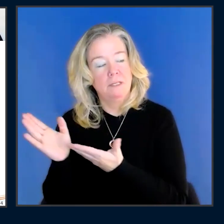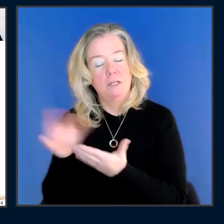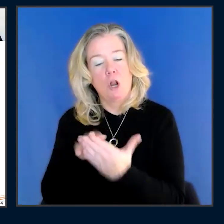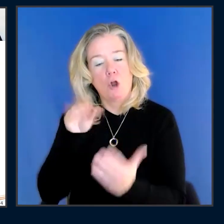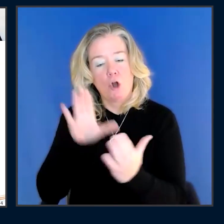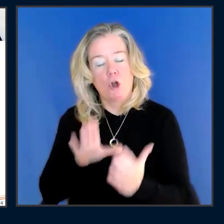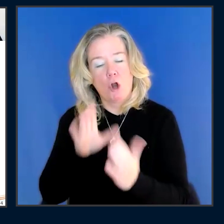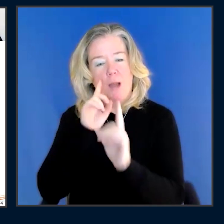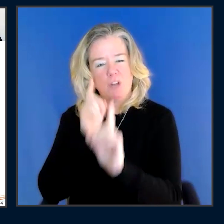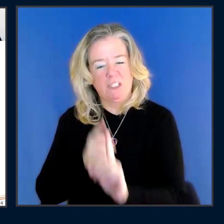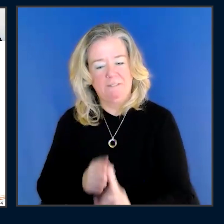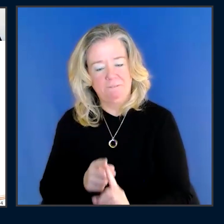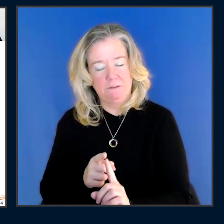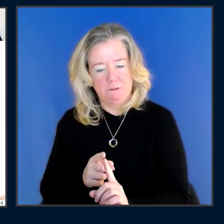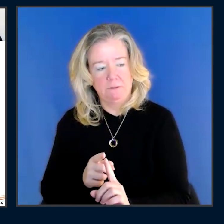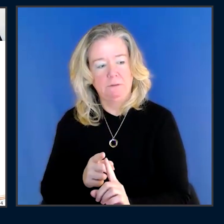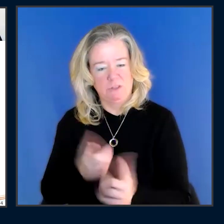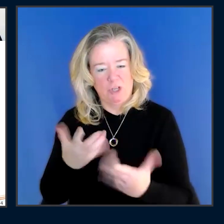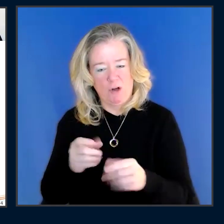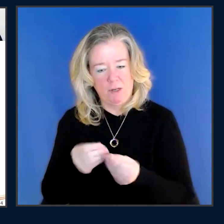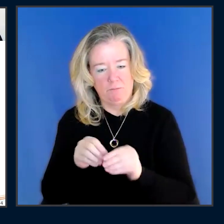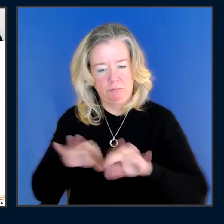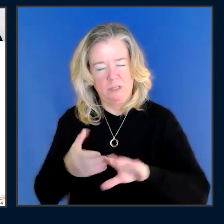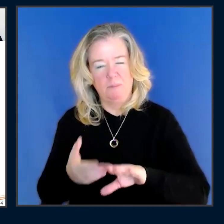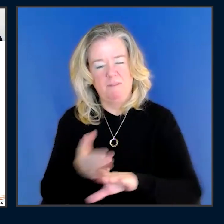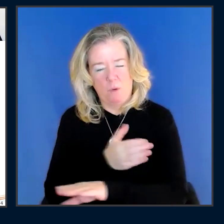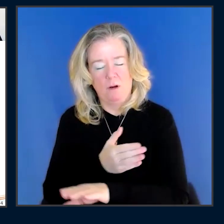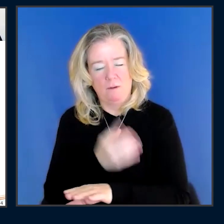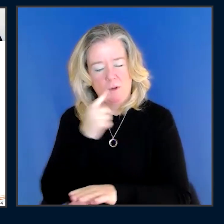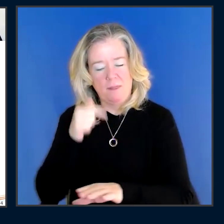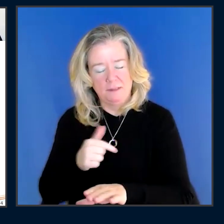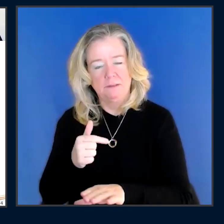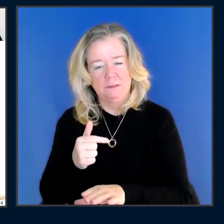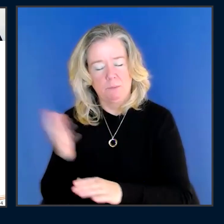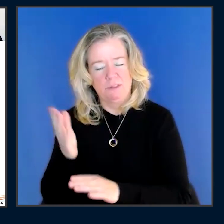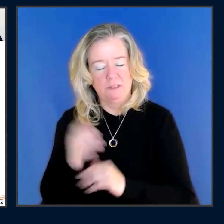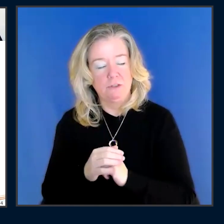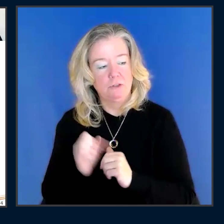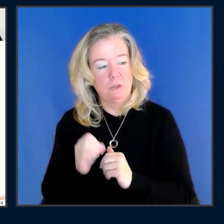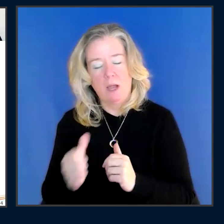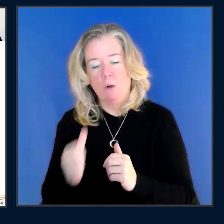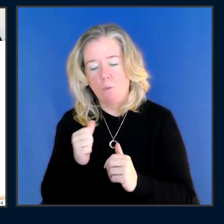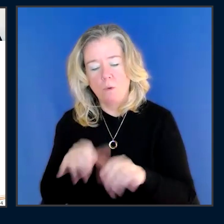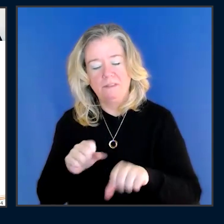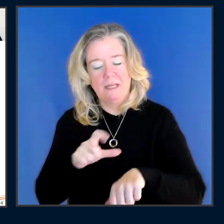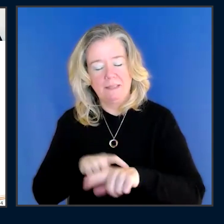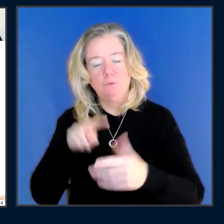that were shared out in advance for this presentation today. So I'm not going to take time to read them.